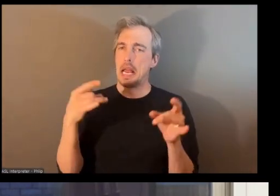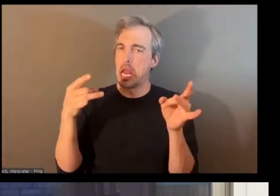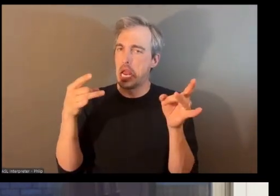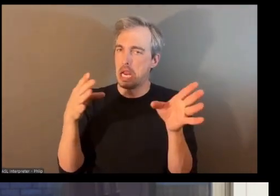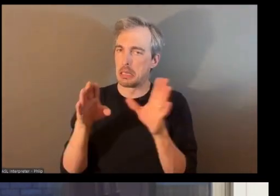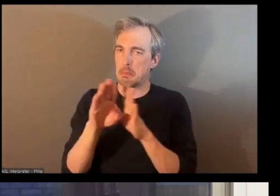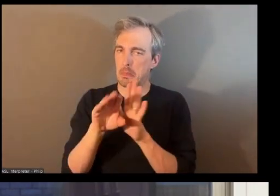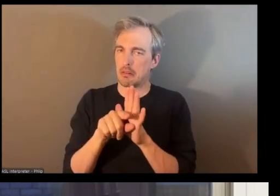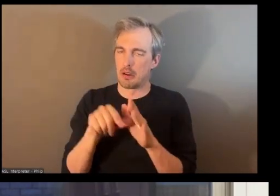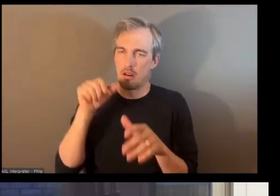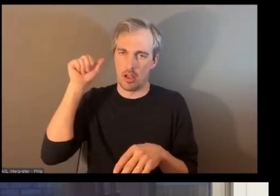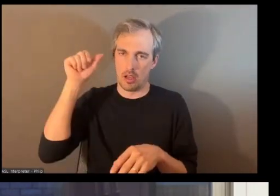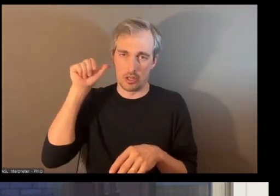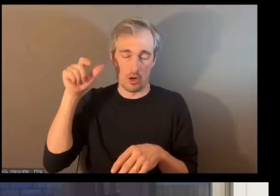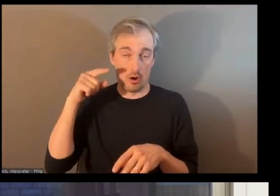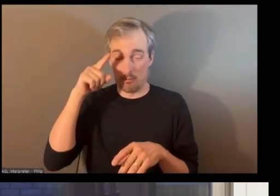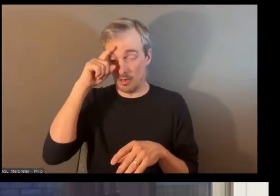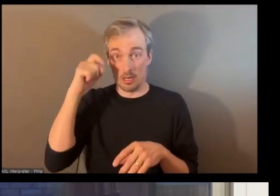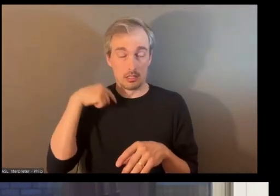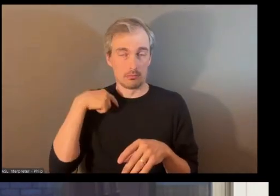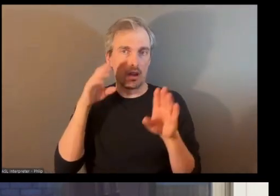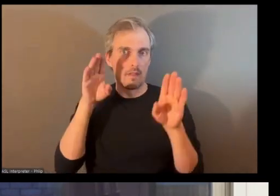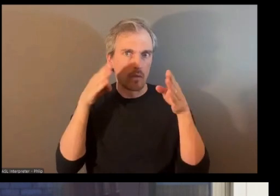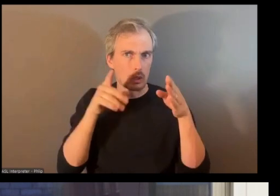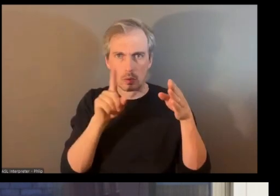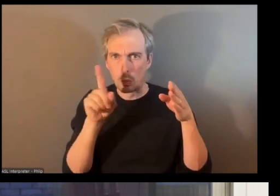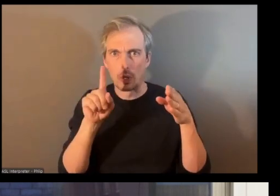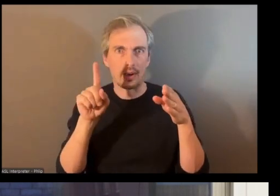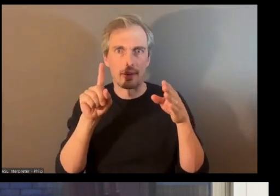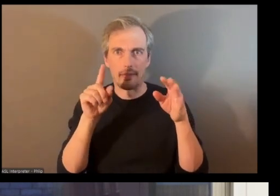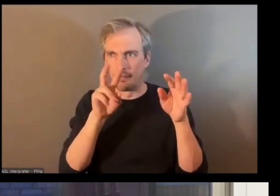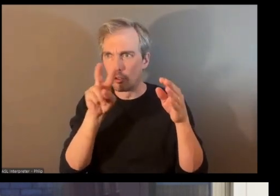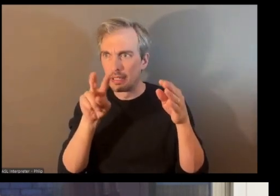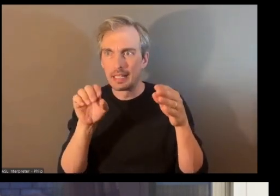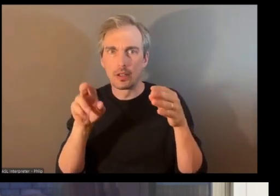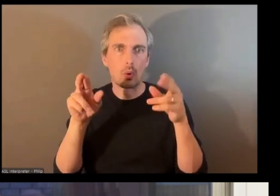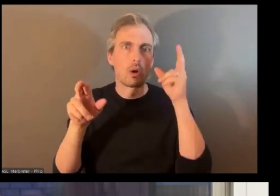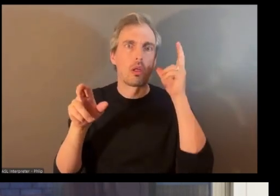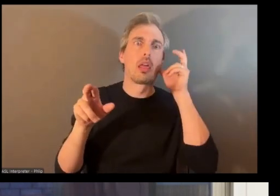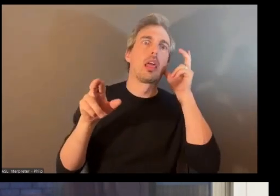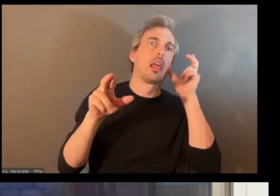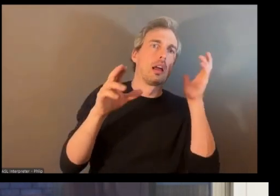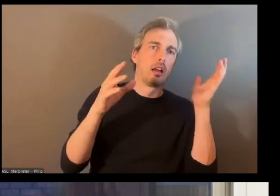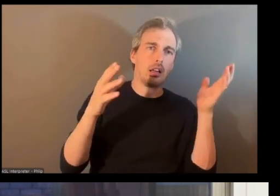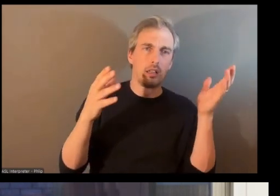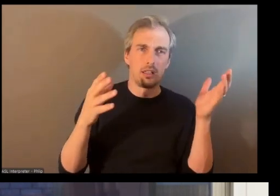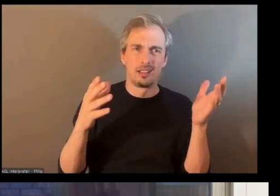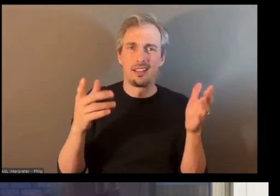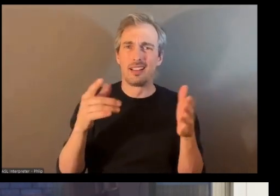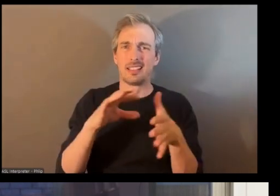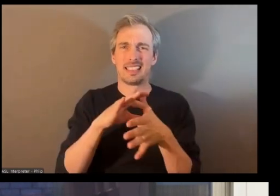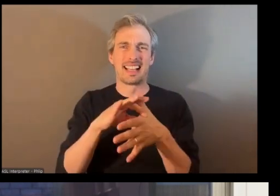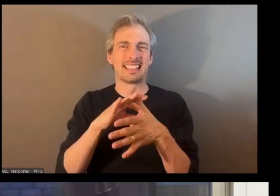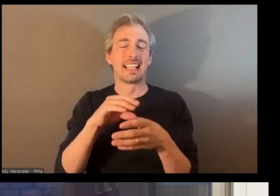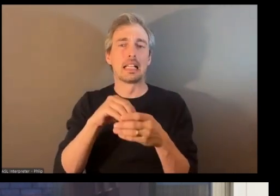Then we need to have content in multiple modalities. Text, video, images. And also... I know I already said it.